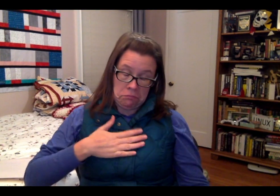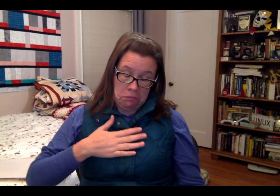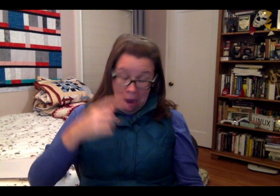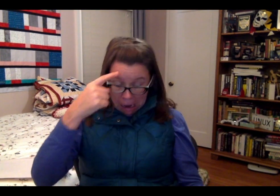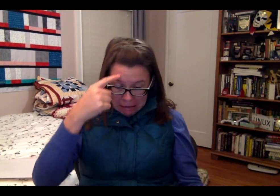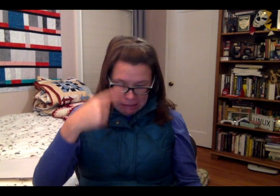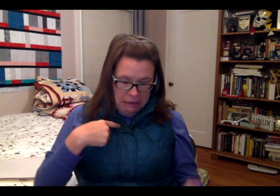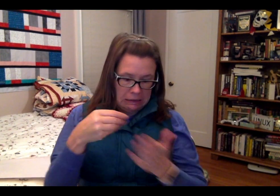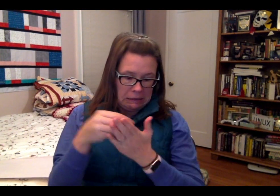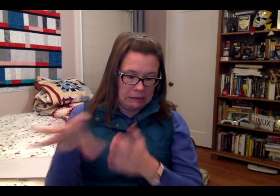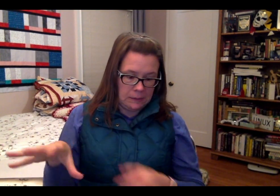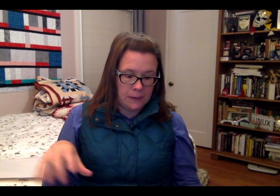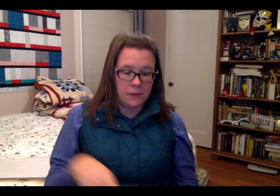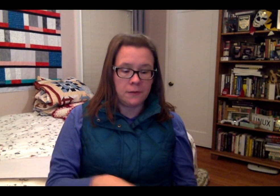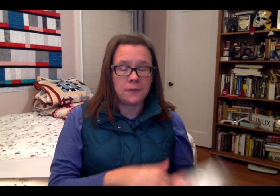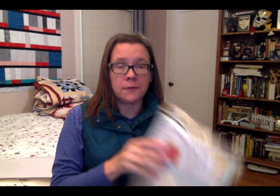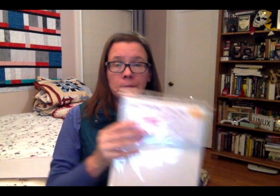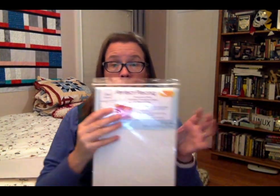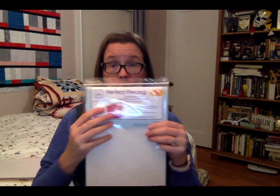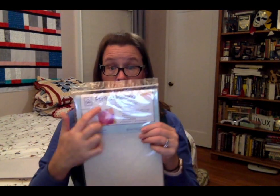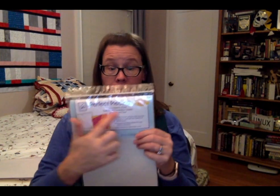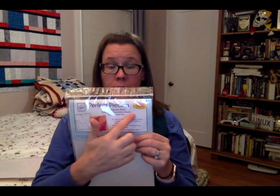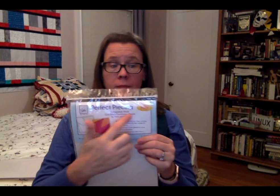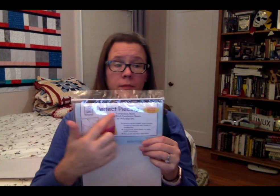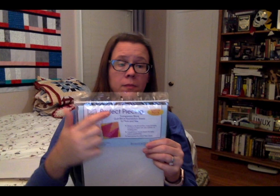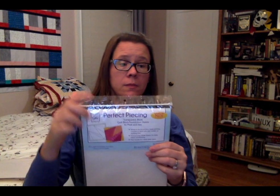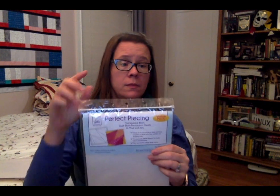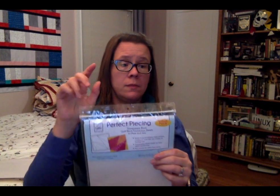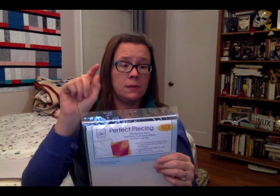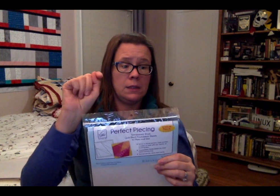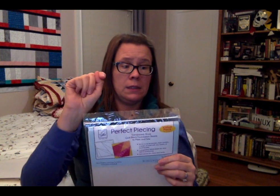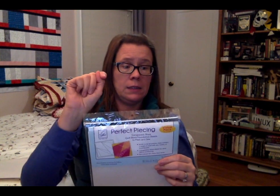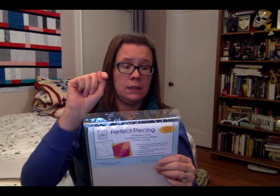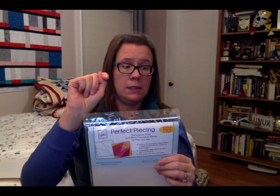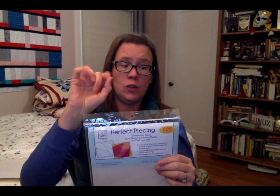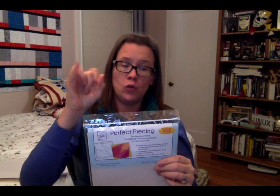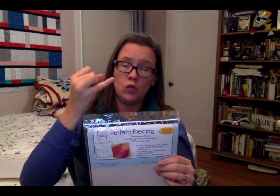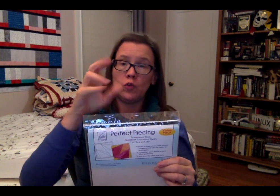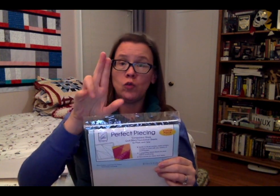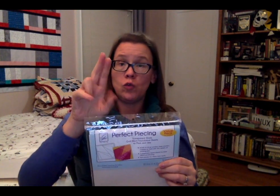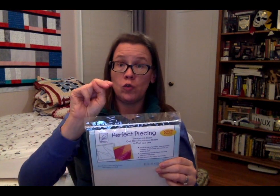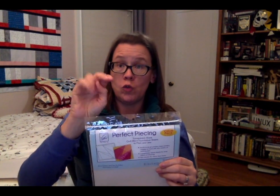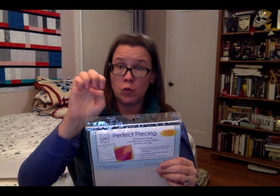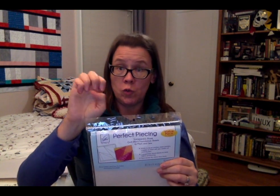Unfortunately it is more expensive (at least from my point of view it's pretty expensive),